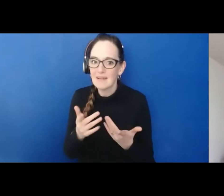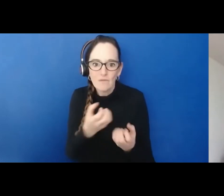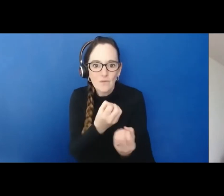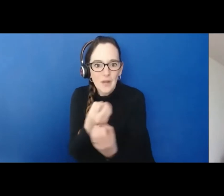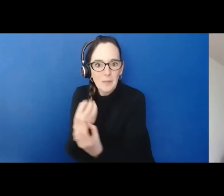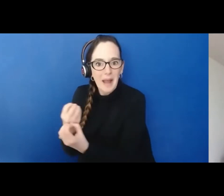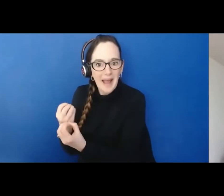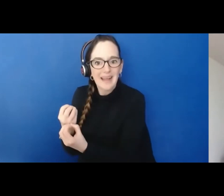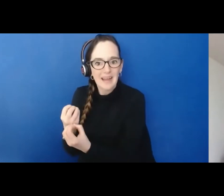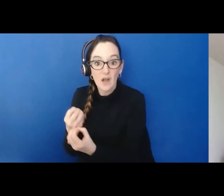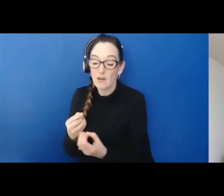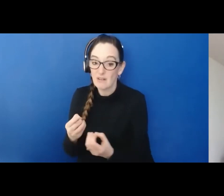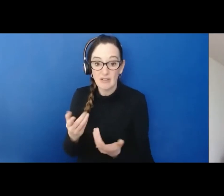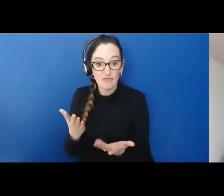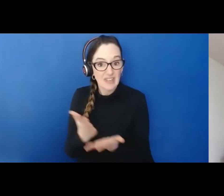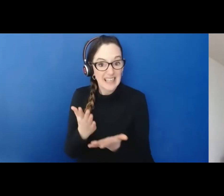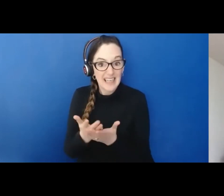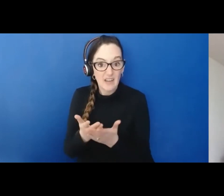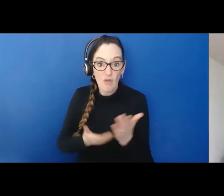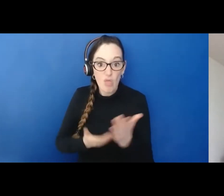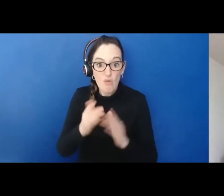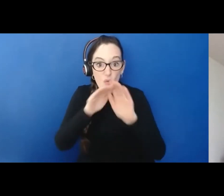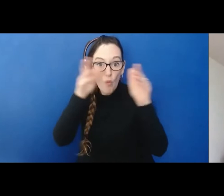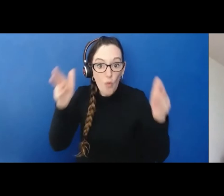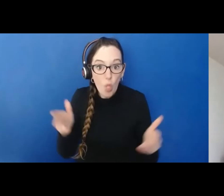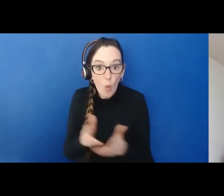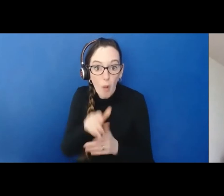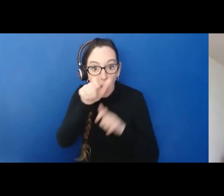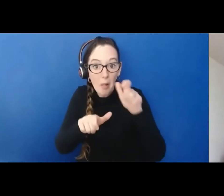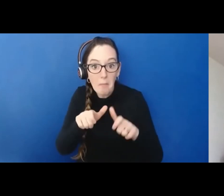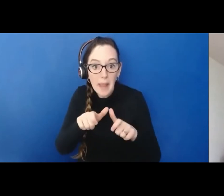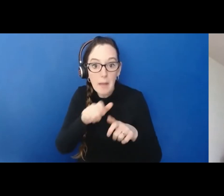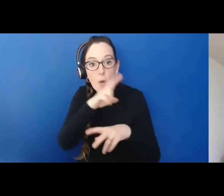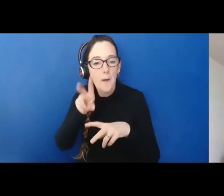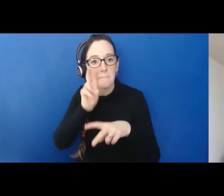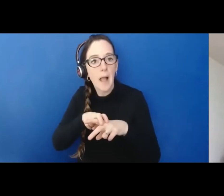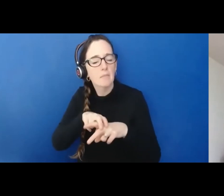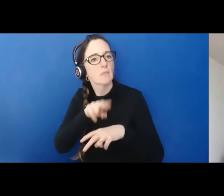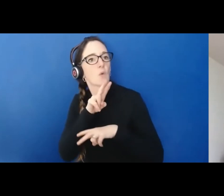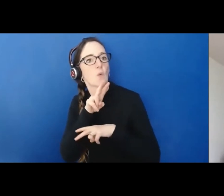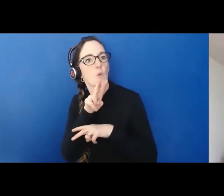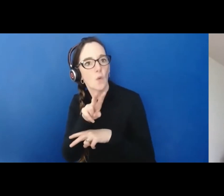reach and the incredibly useful and pertinent range of issues that every one of our speakers has raised as well as